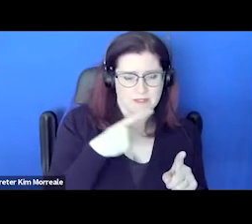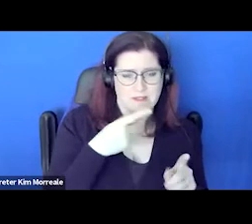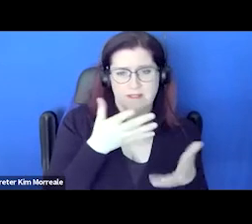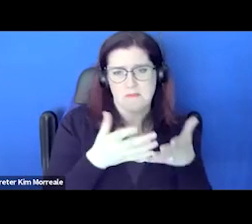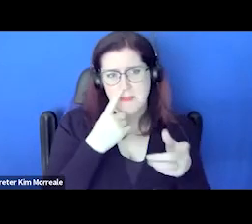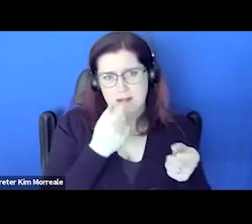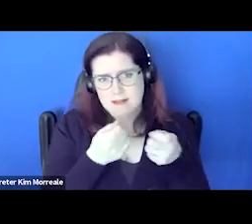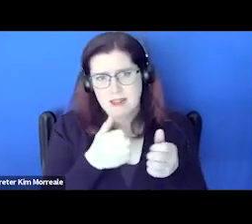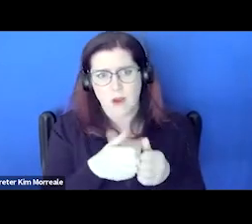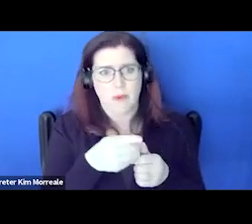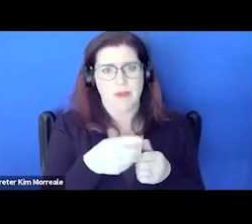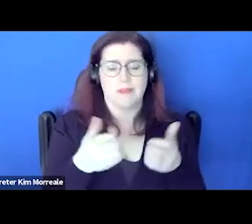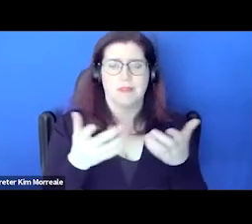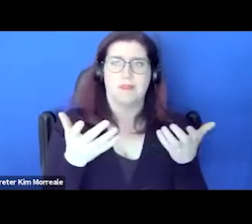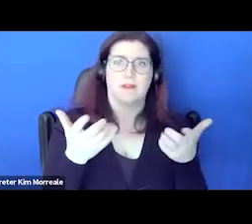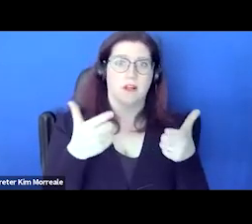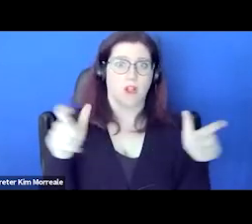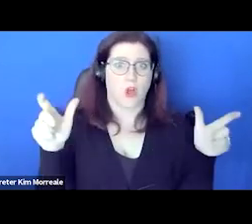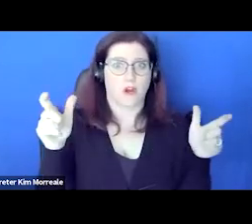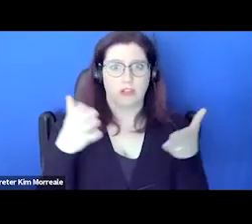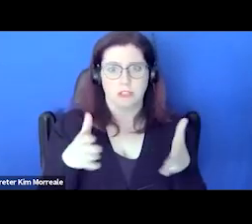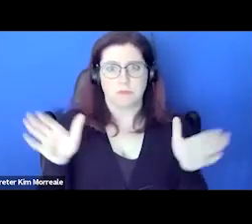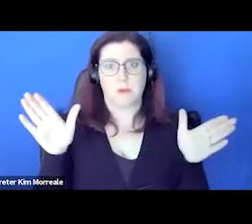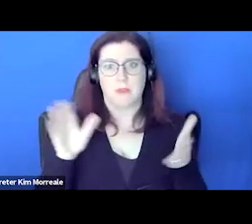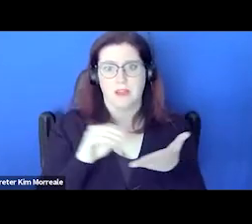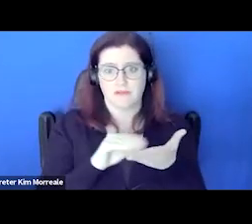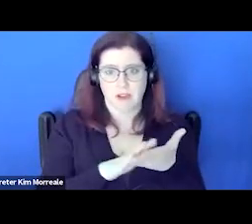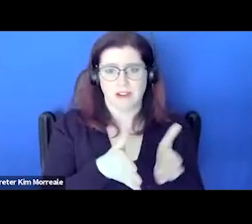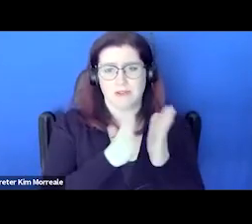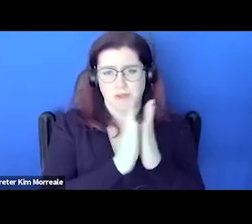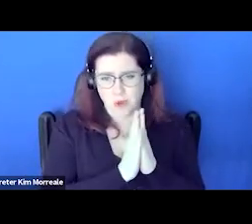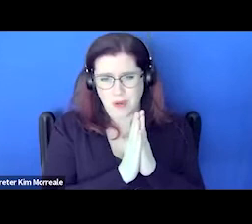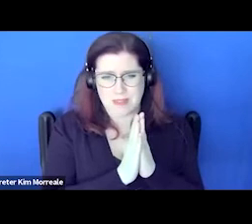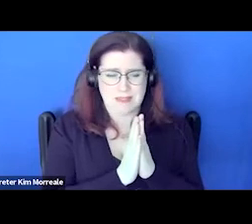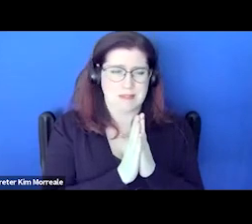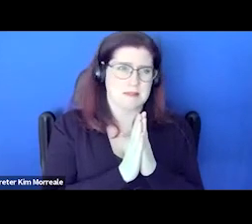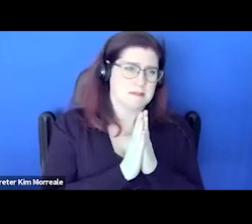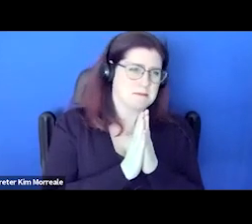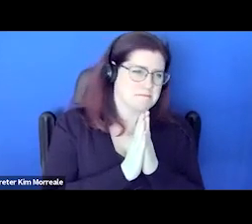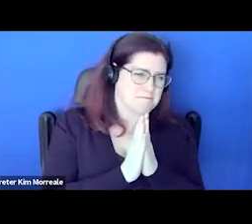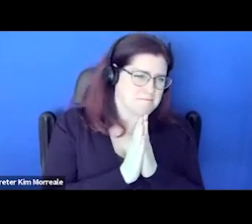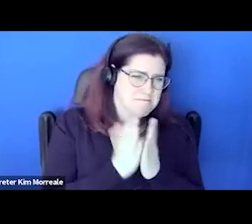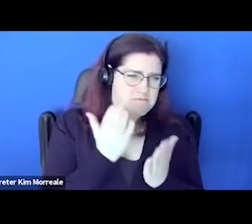large public records request, but maybe she would be able to tell me,